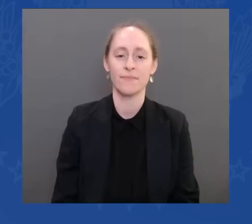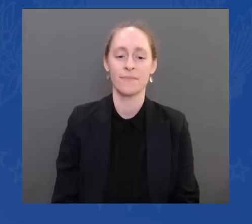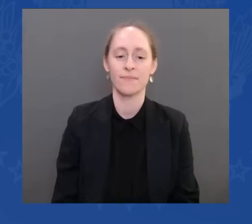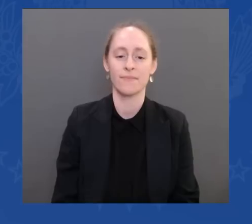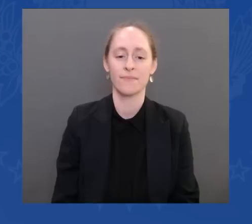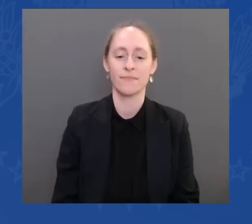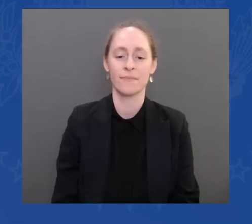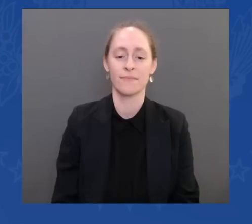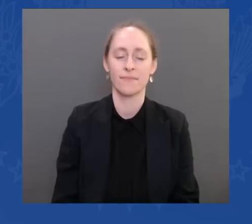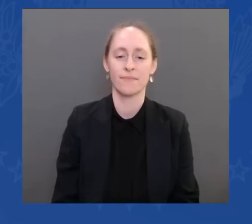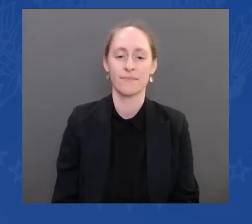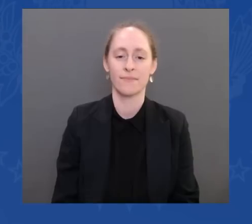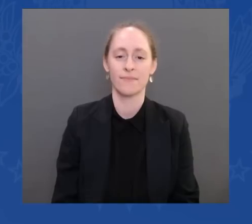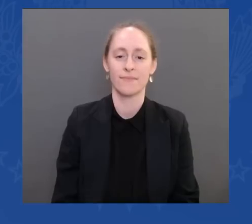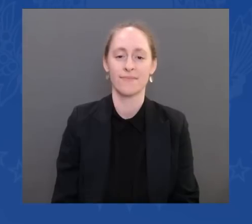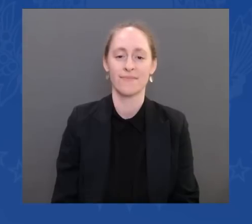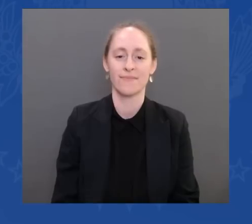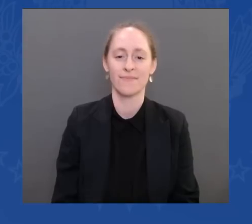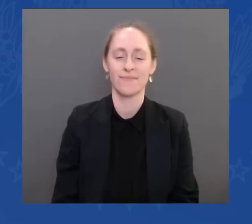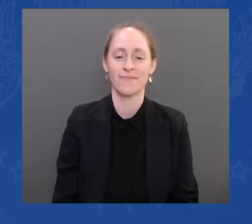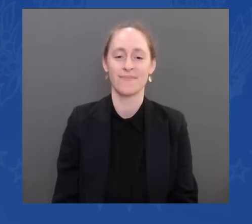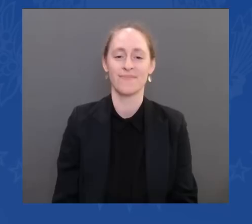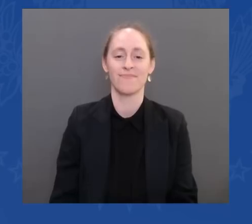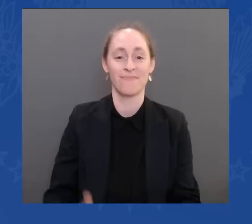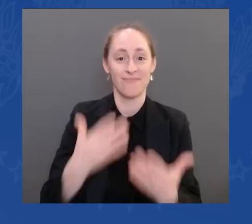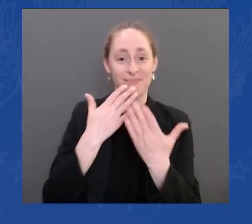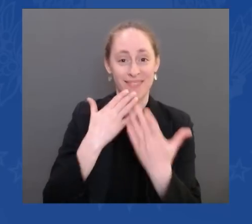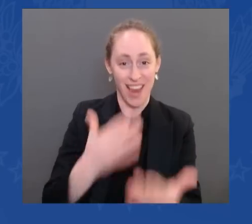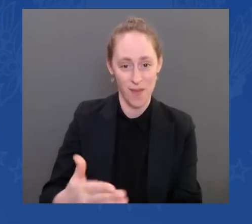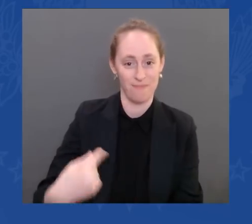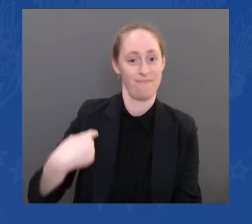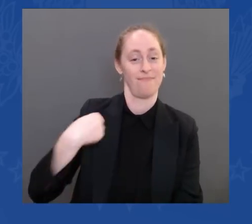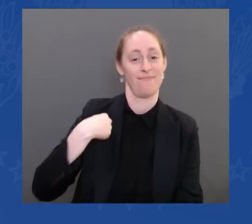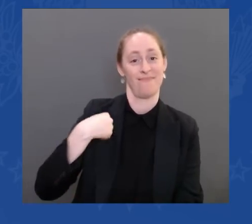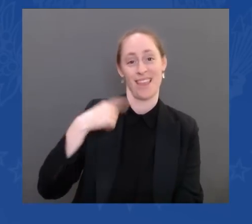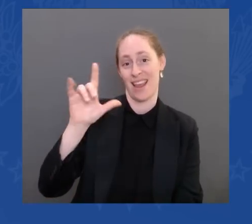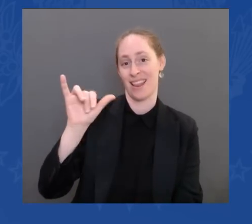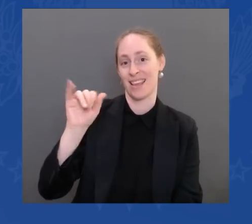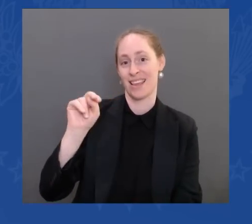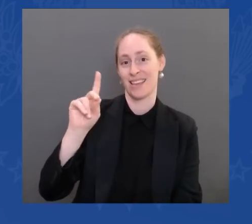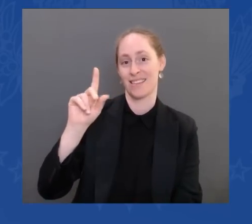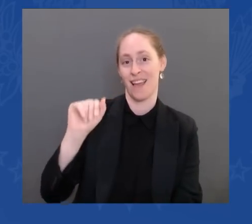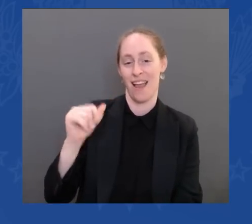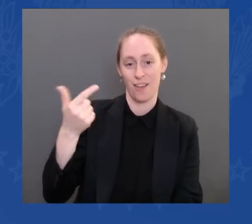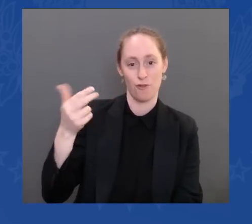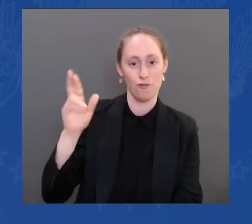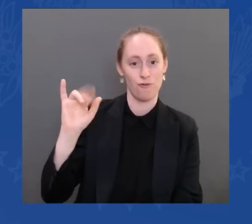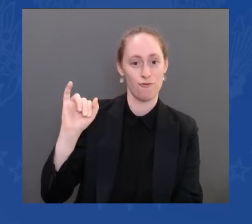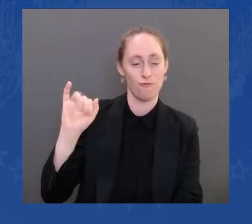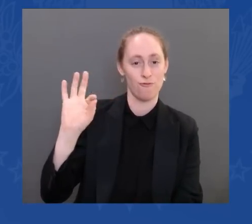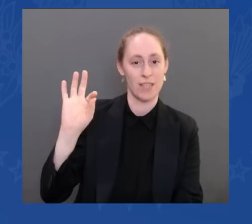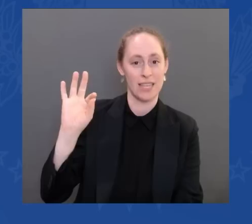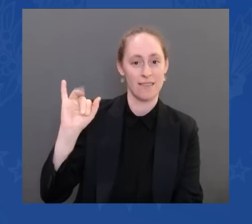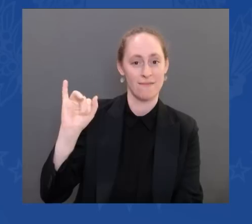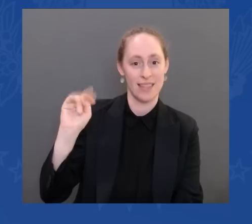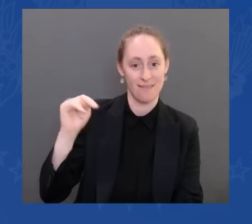Ms. Griffith: My name is Linda Griffith and I've lived in Alabama. All my life, I have worked at Lockheed Martin more than 25 years.